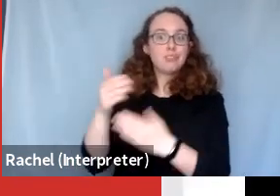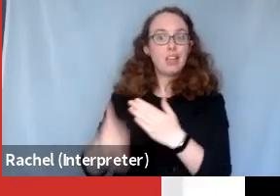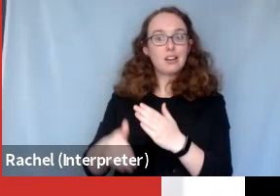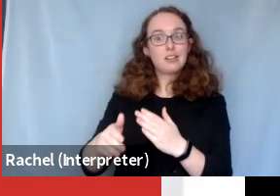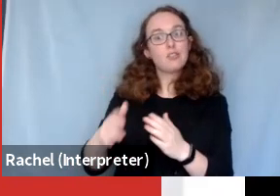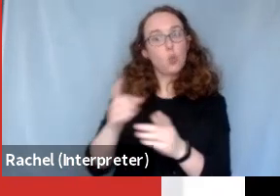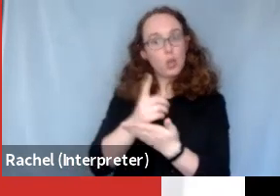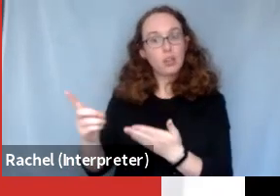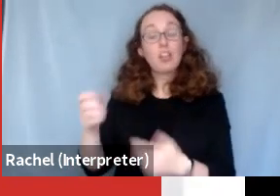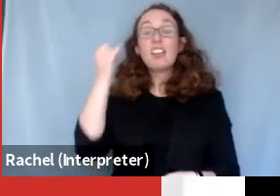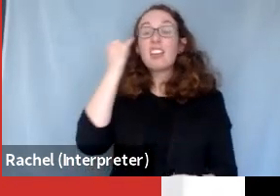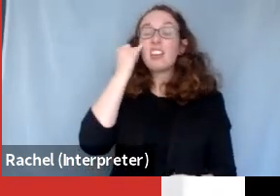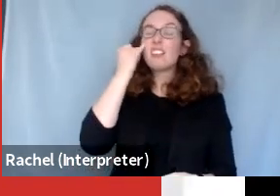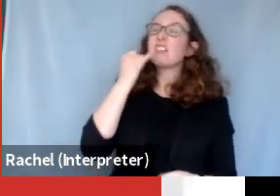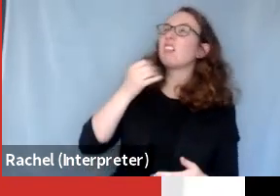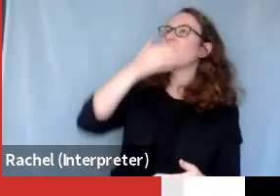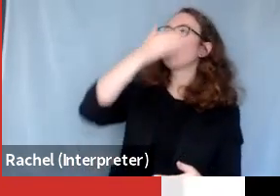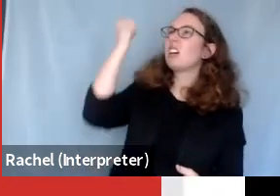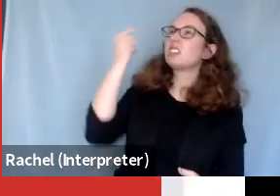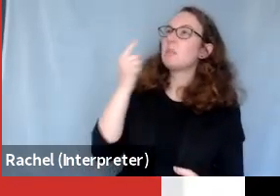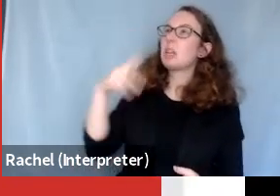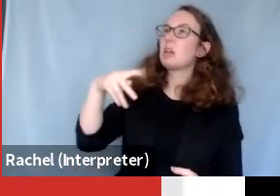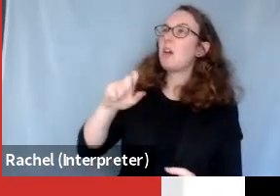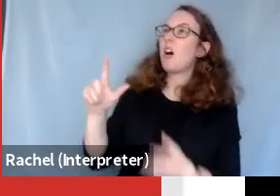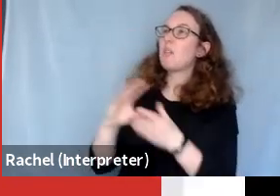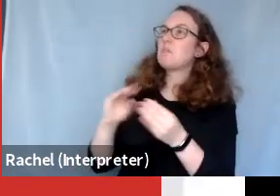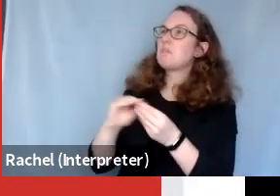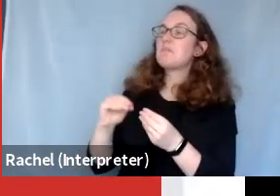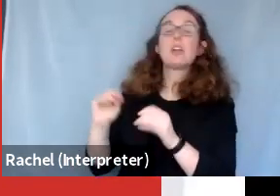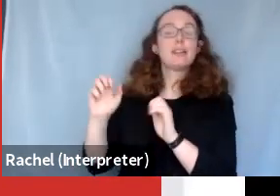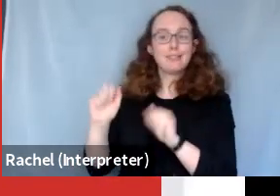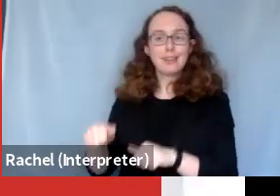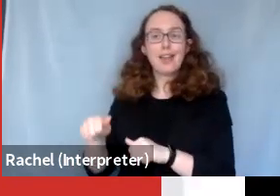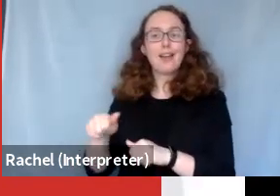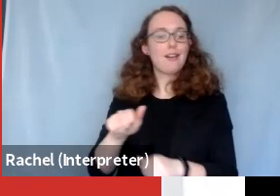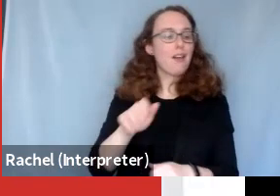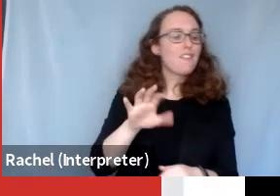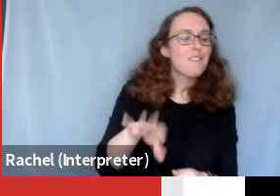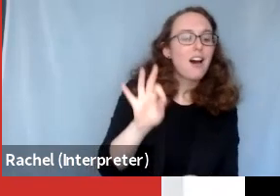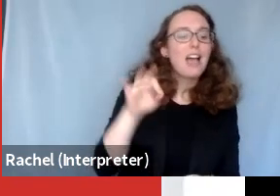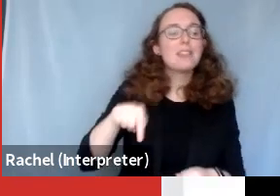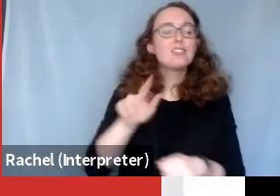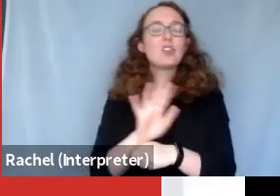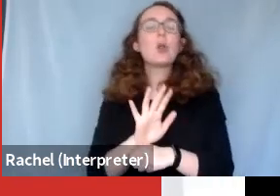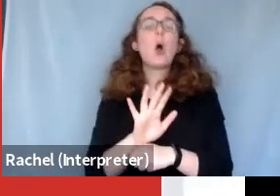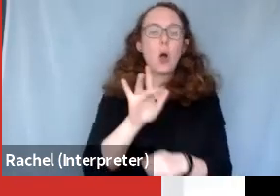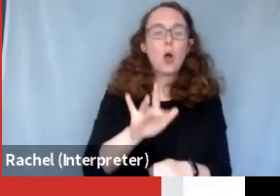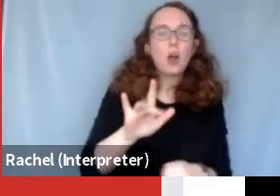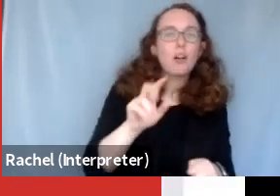you can go back and visit the link and re-watch the workshop. All the contact information for the bookstore is located